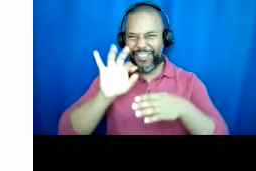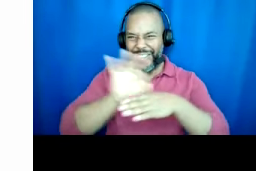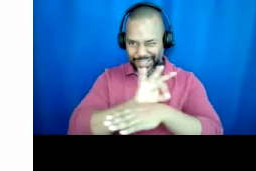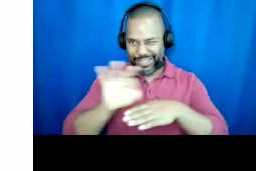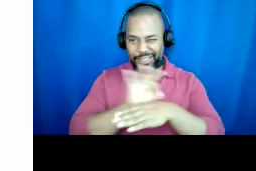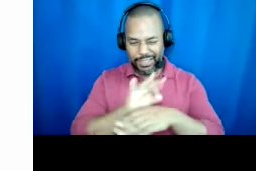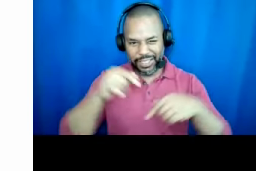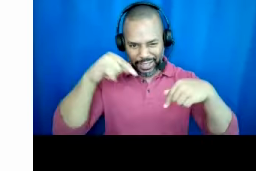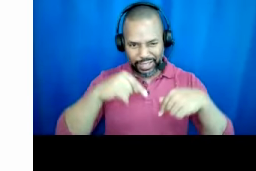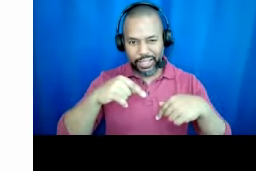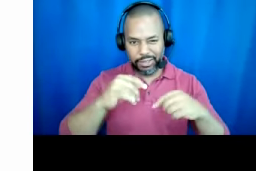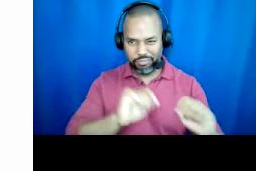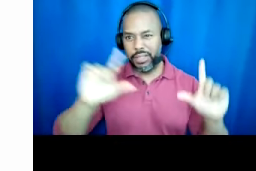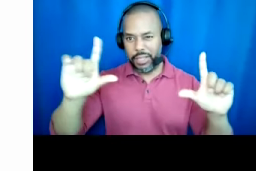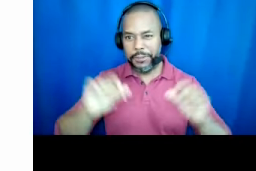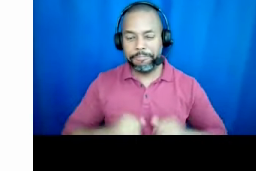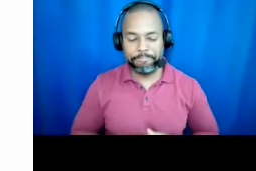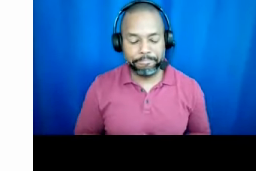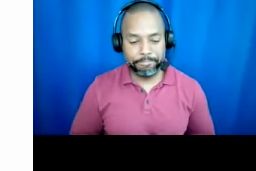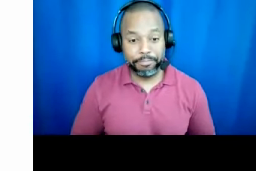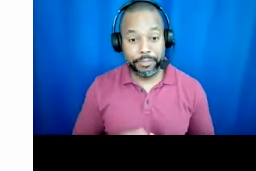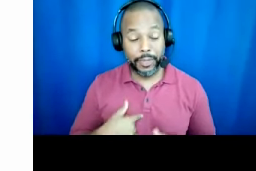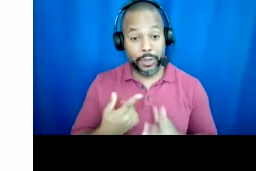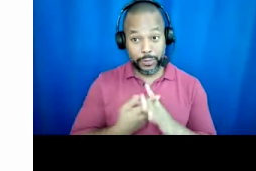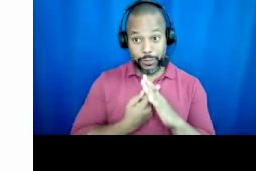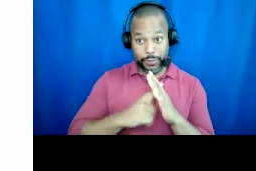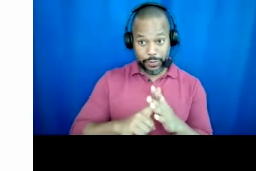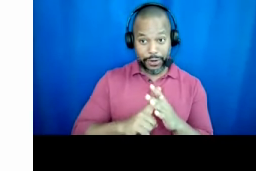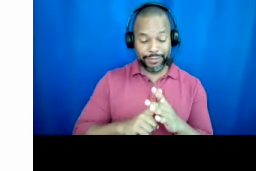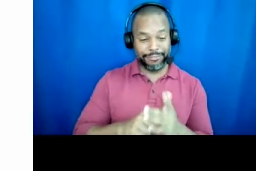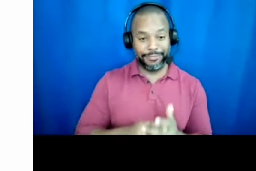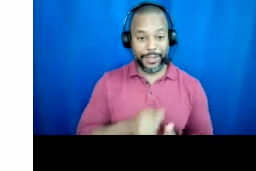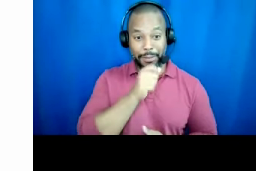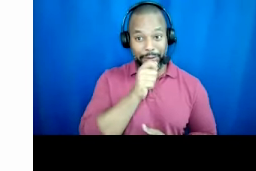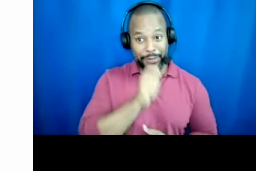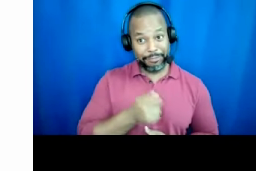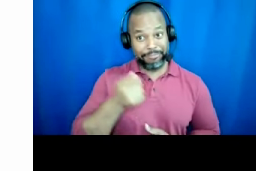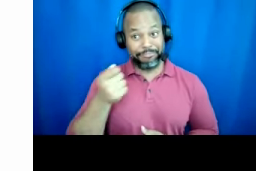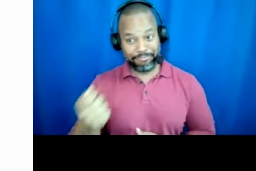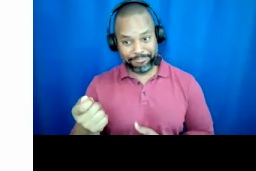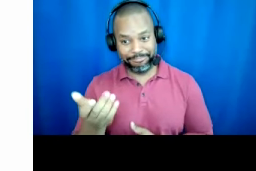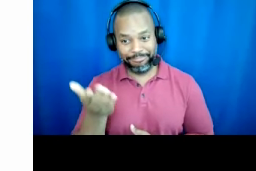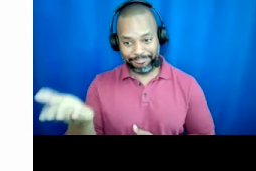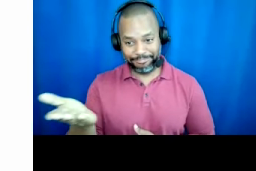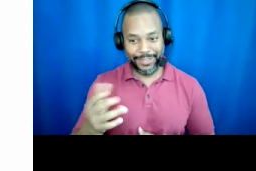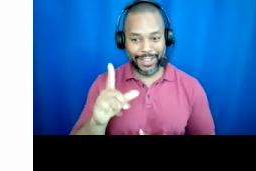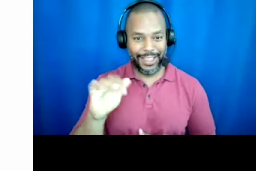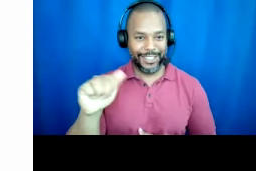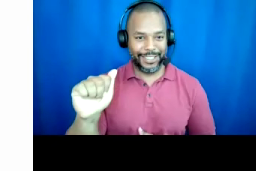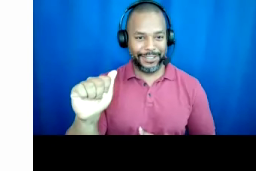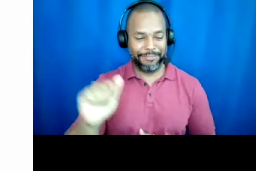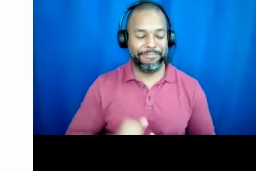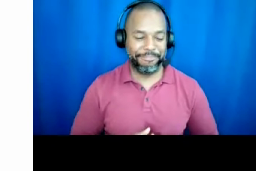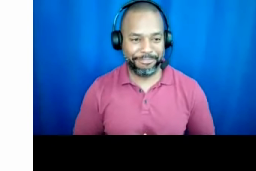And to get us going, I'm going to pass the virtual microphone to VP Gaetje. Lisa? Great. Thank you. Good morning.